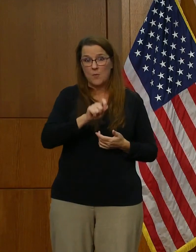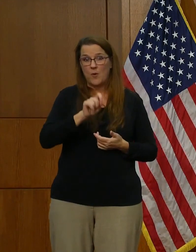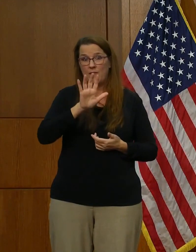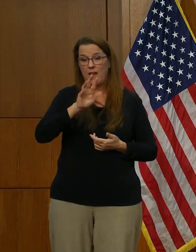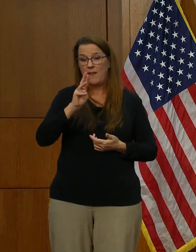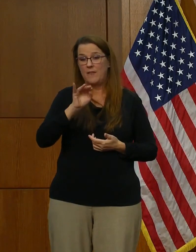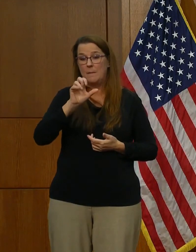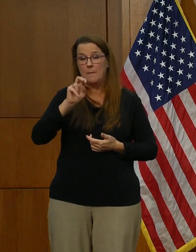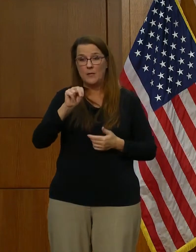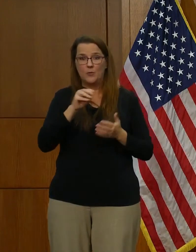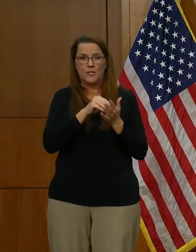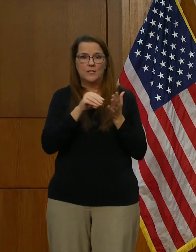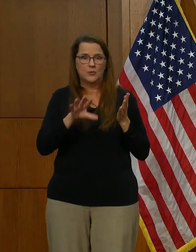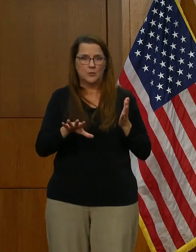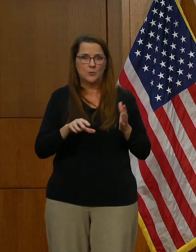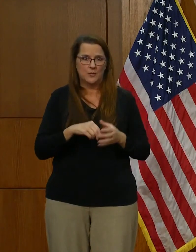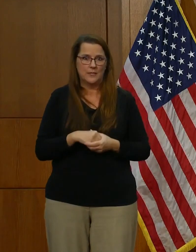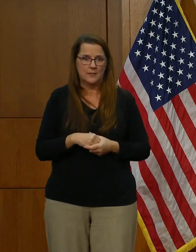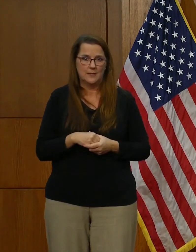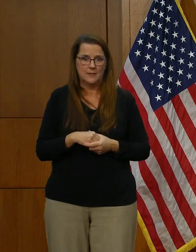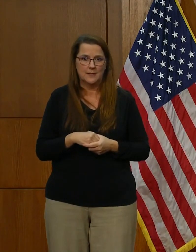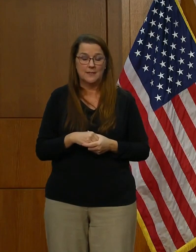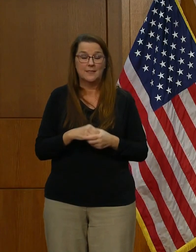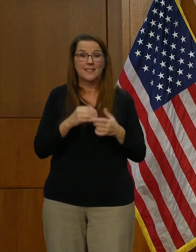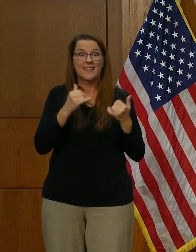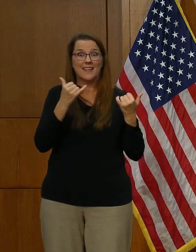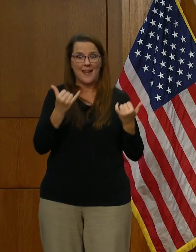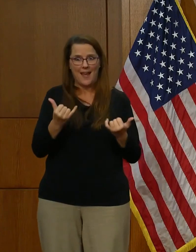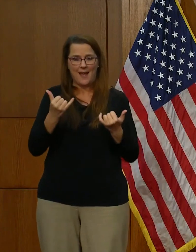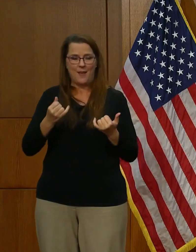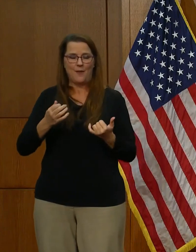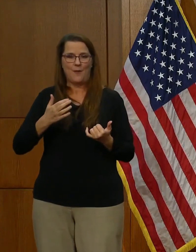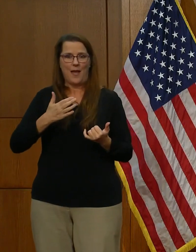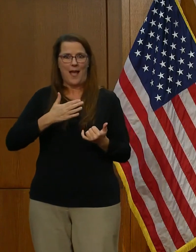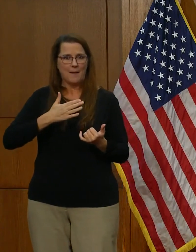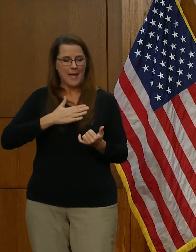RESPONSIBLE FOR ABOUT A HALF A